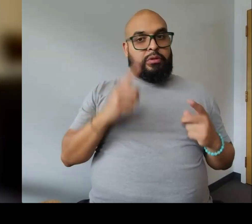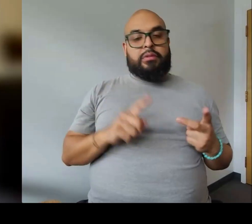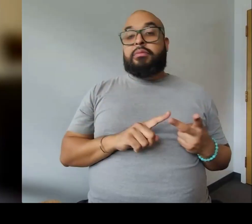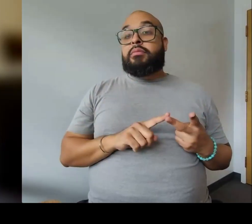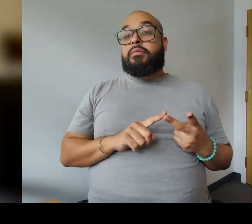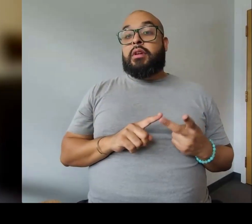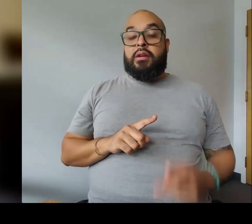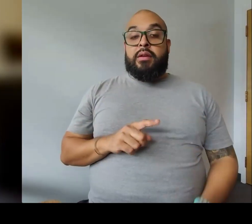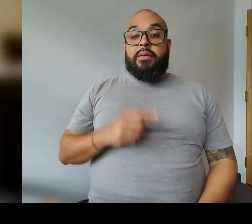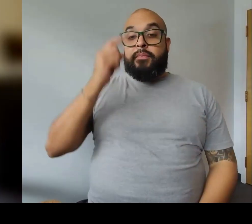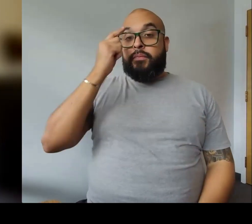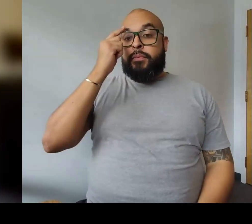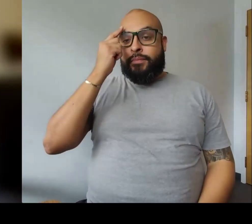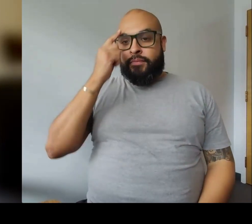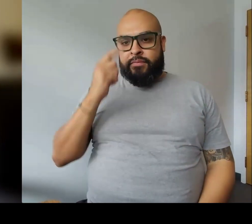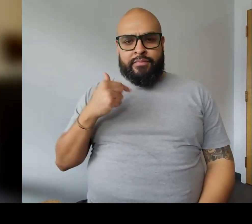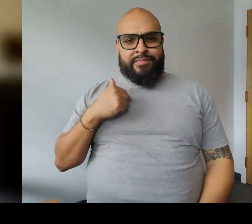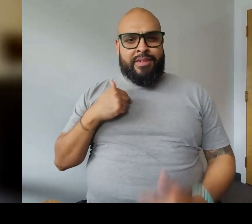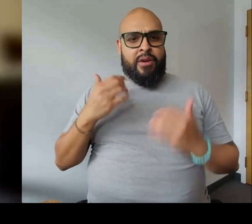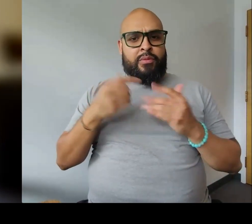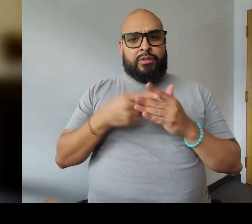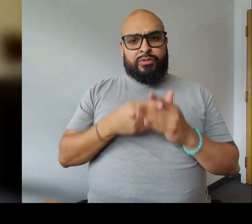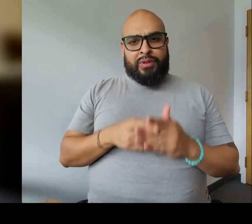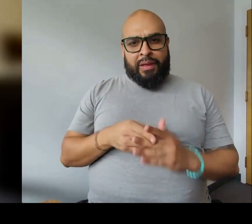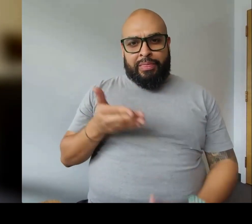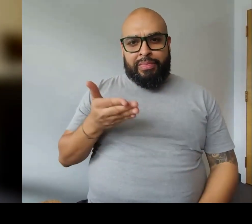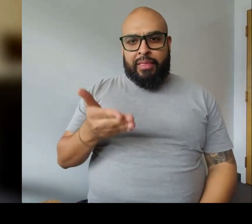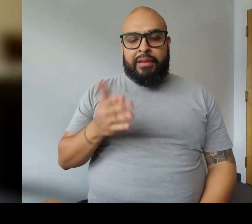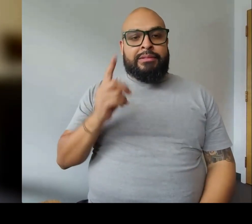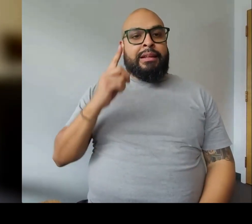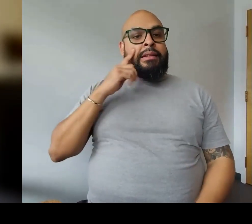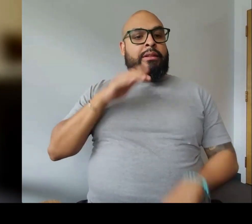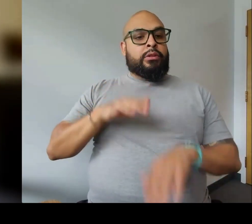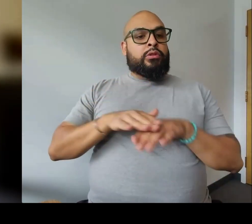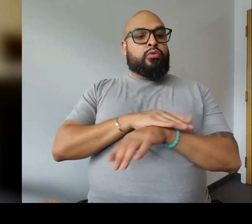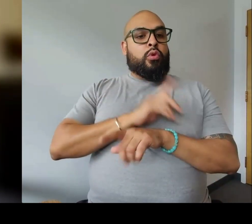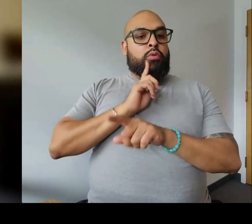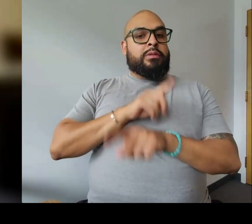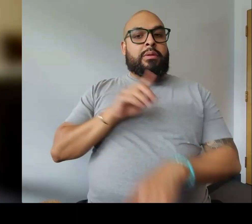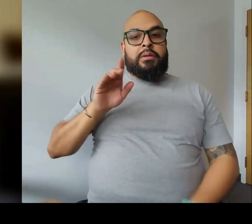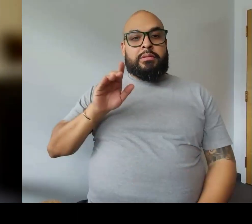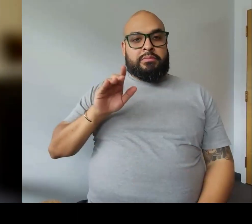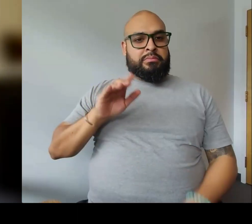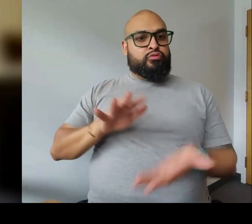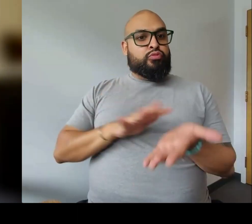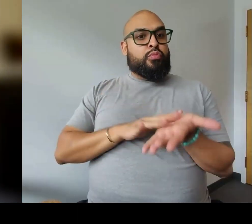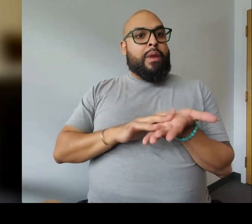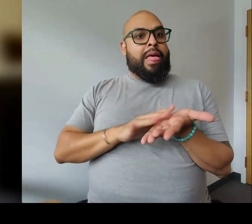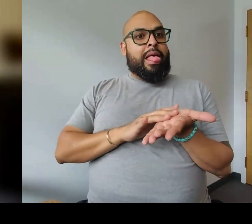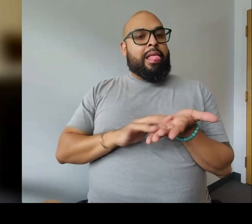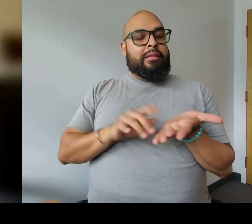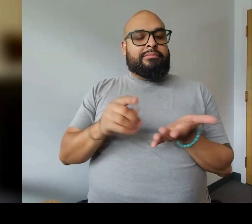So I just wanted to start with that because I think slow response to braille is just part of learning braille.